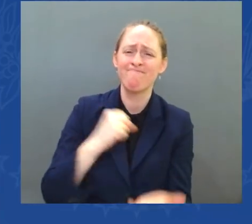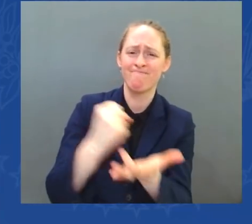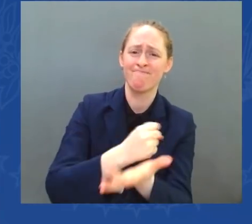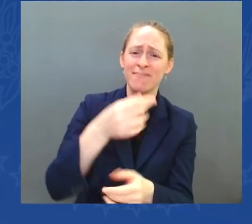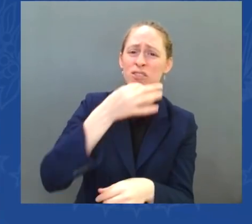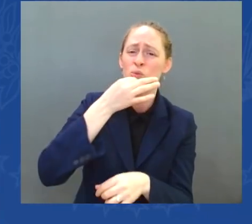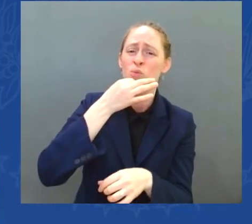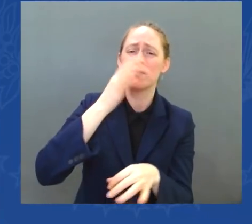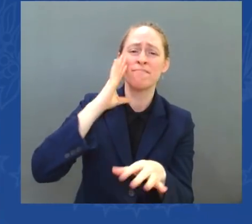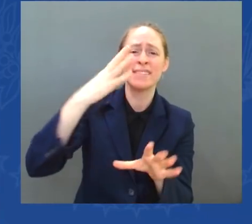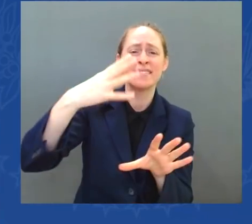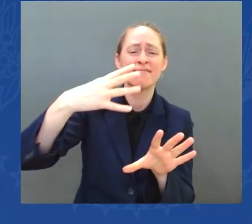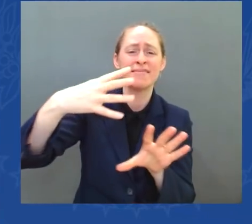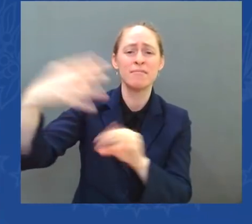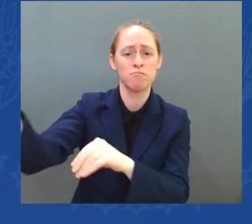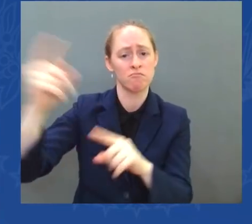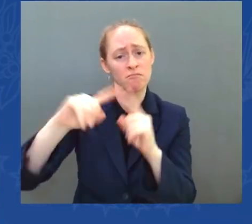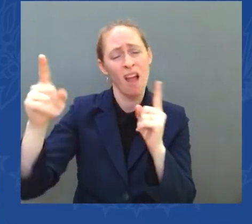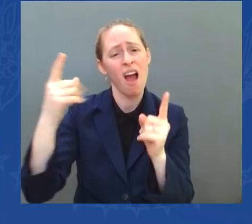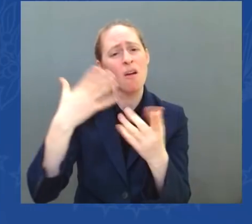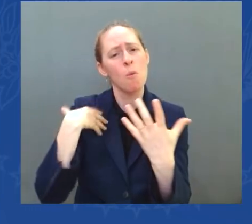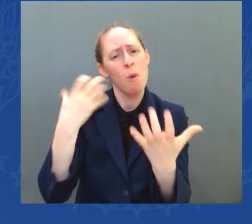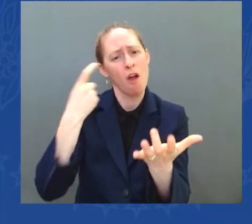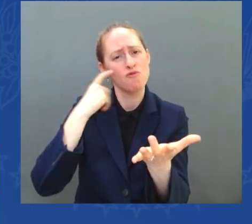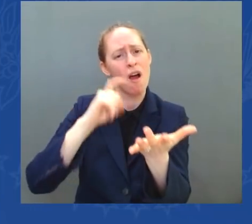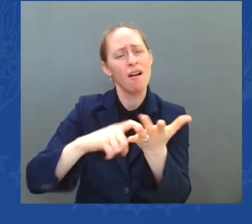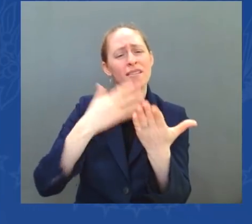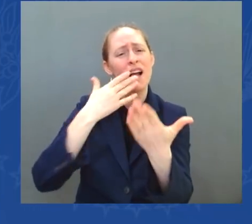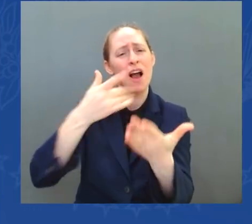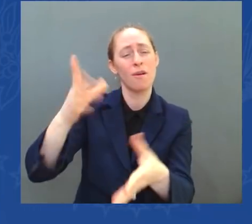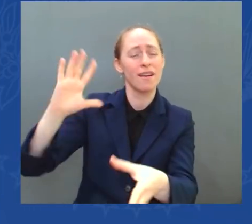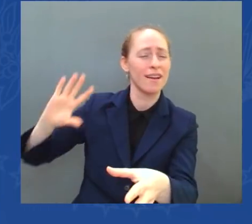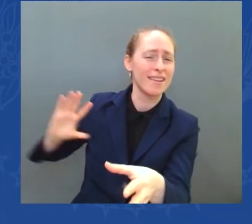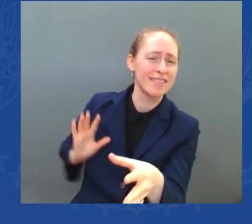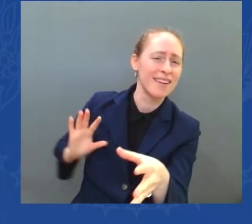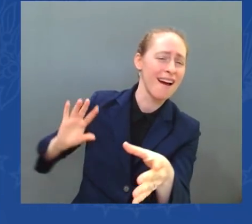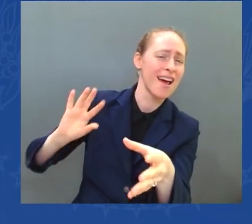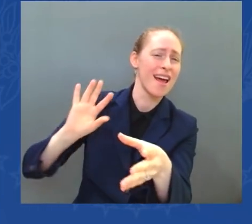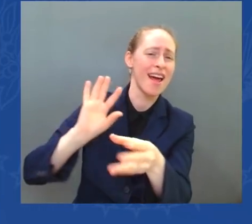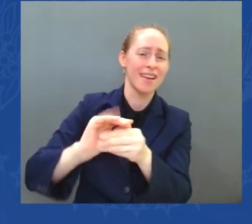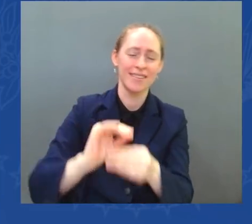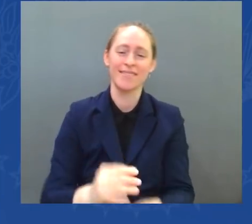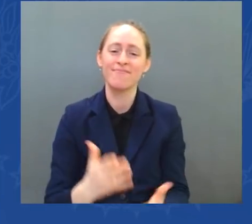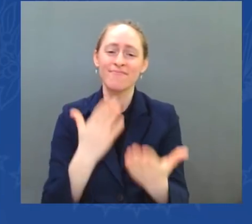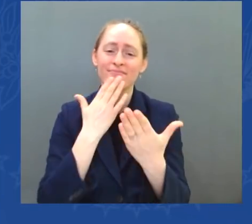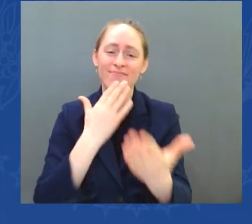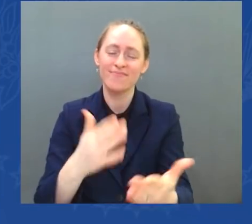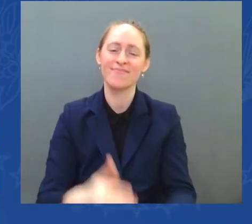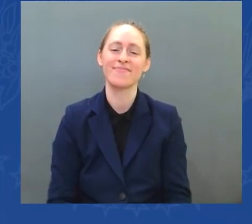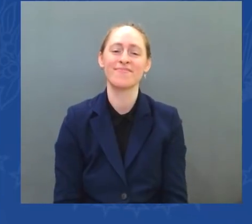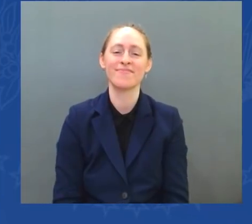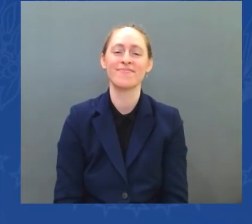And Congressman Alma -- excuse me -- Alma Adams, where is she? There you are. I see the hat. What am I talking about?